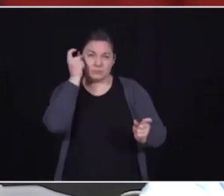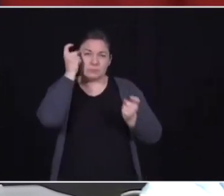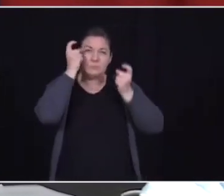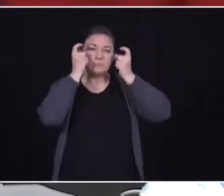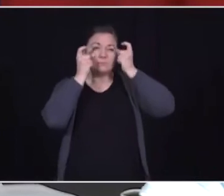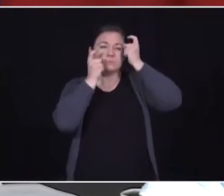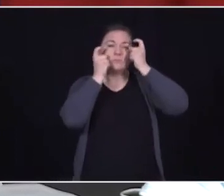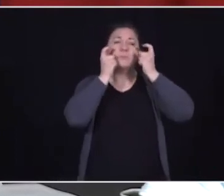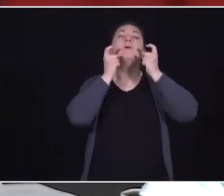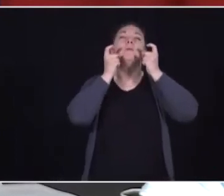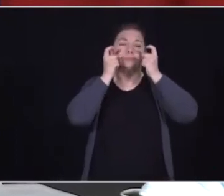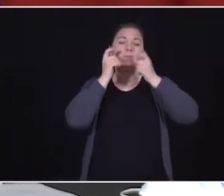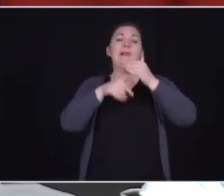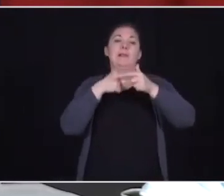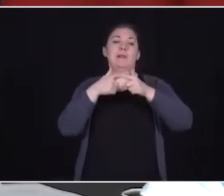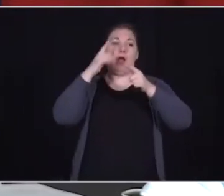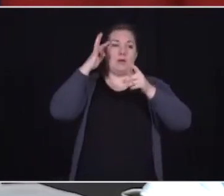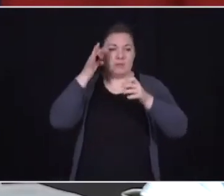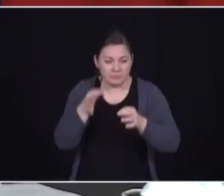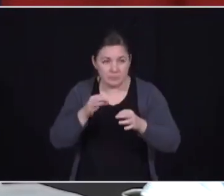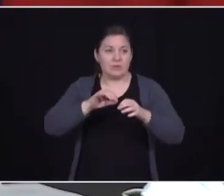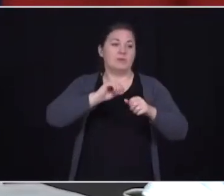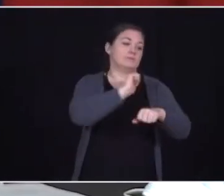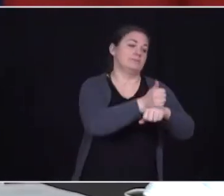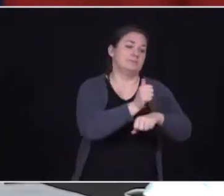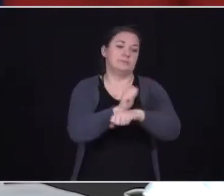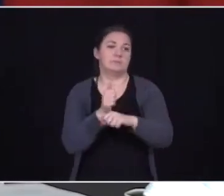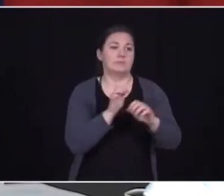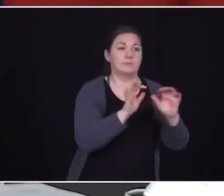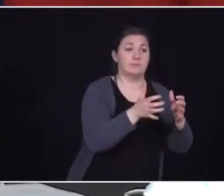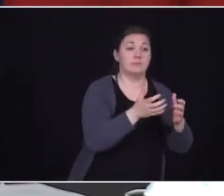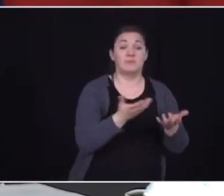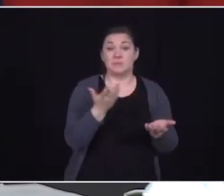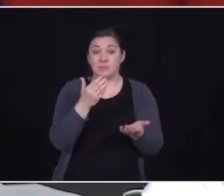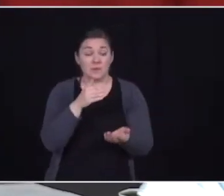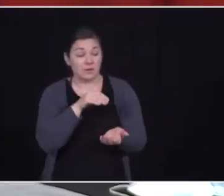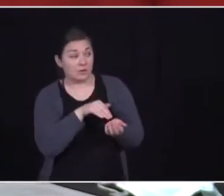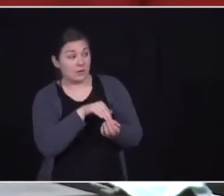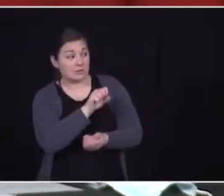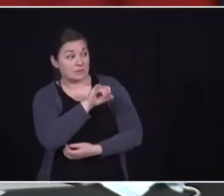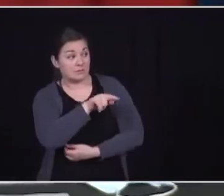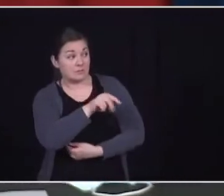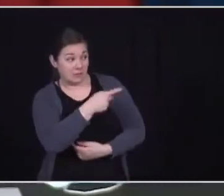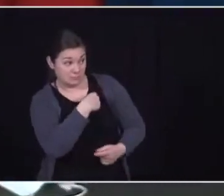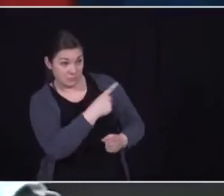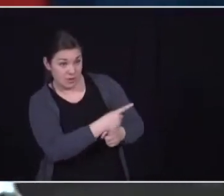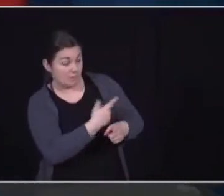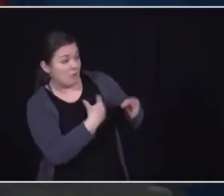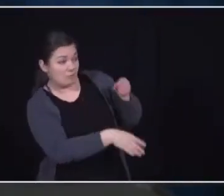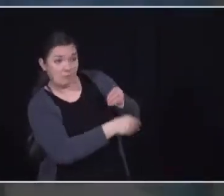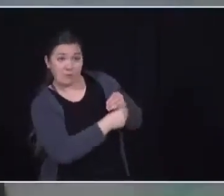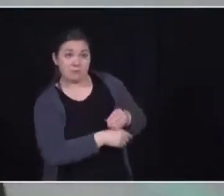them at greater risk. So it is all of those pieces are considerations that are applied